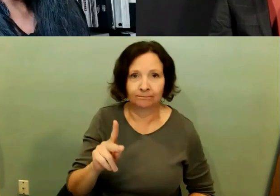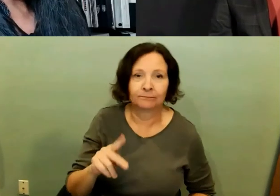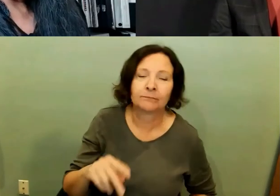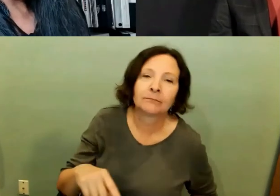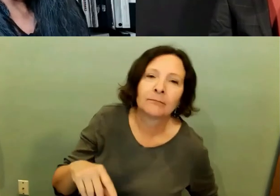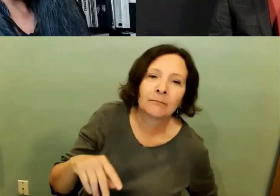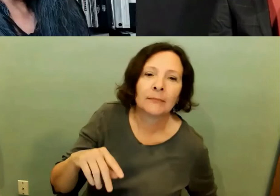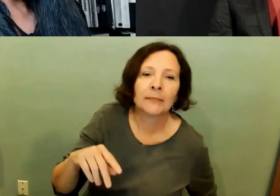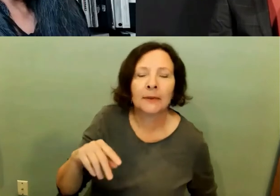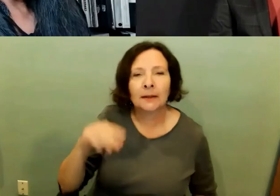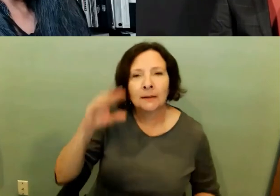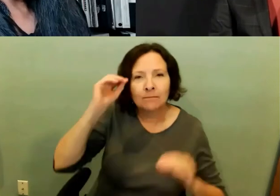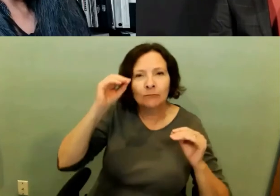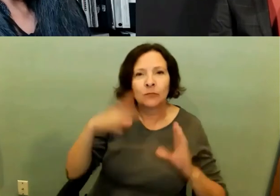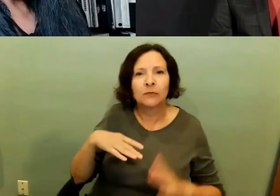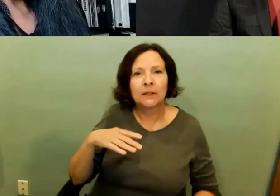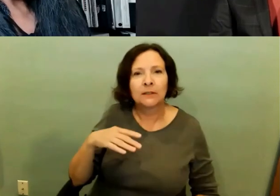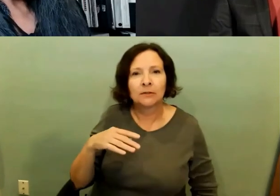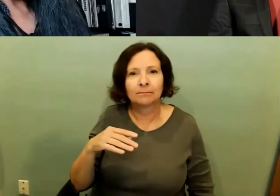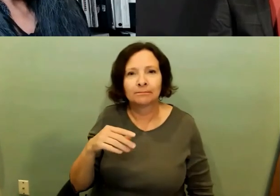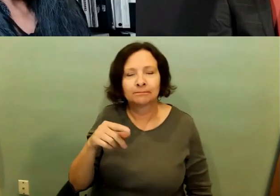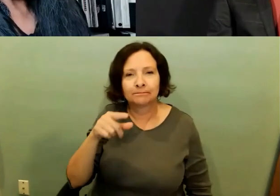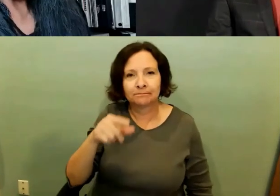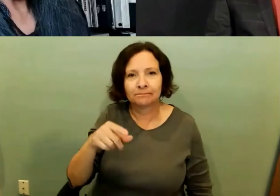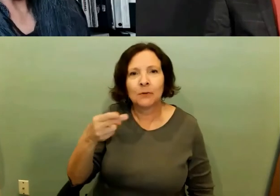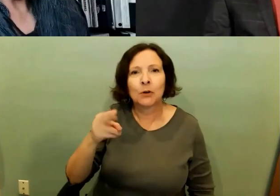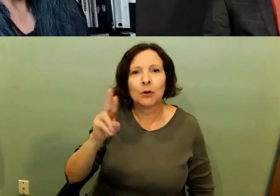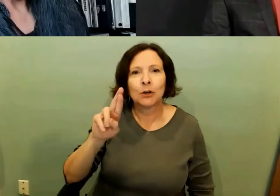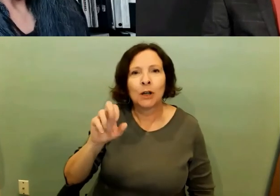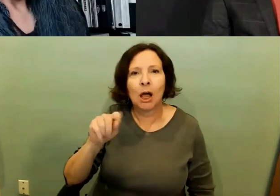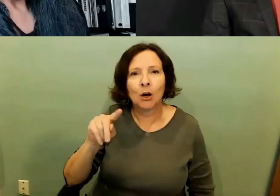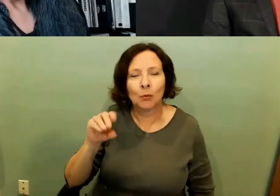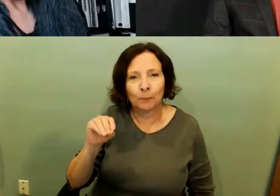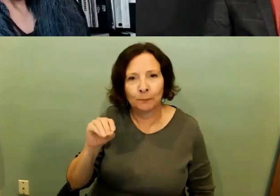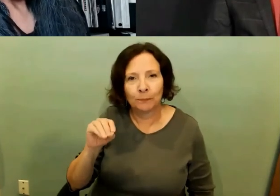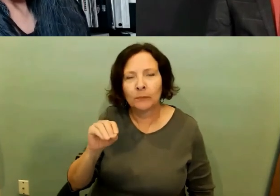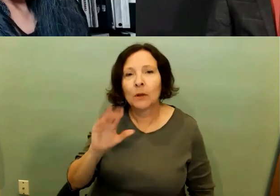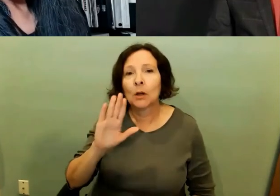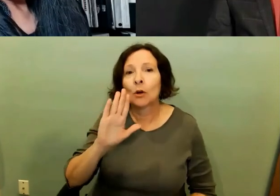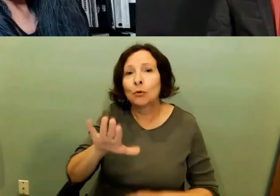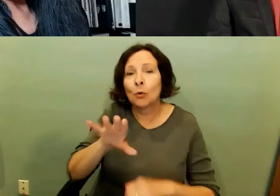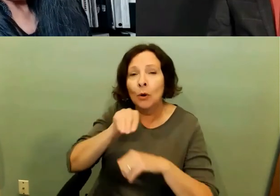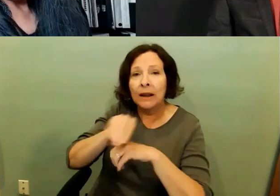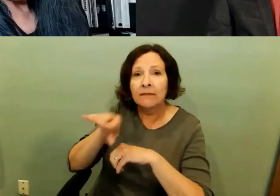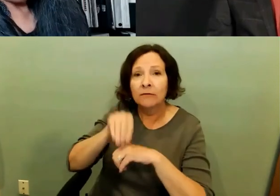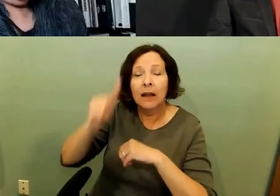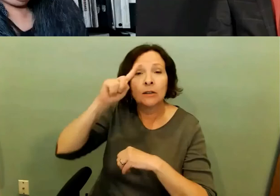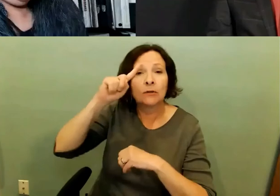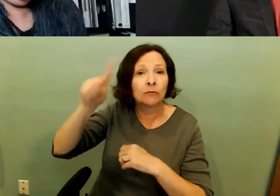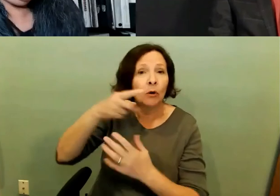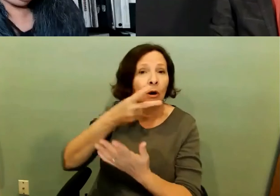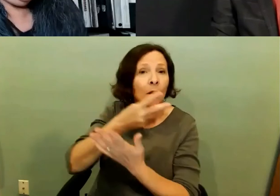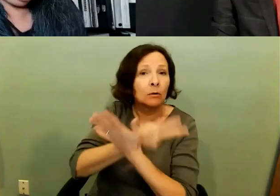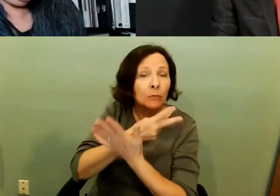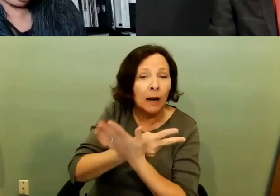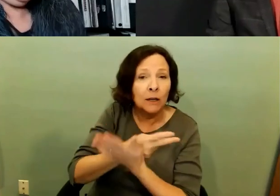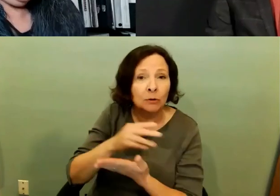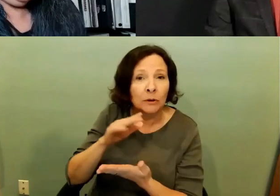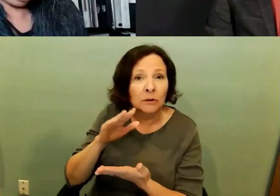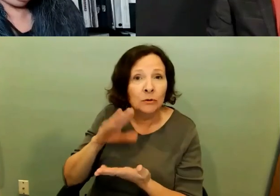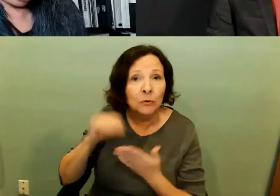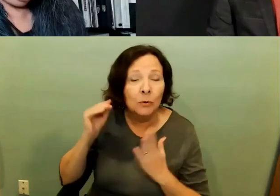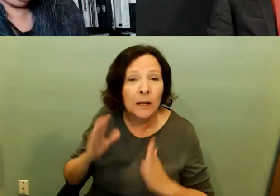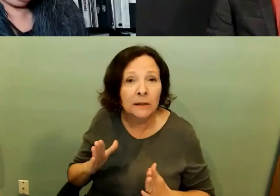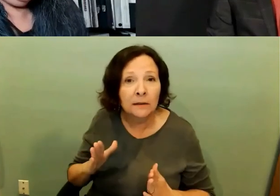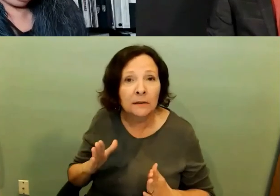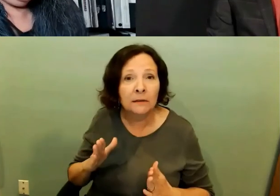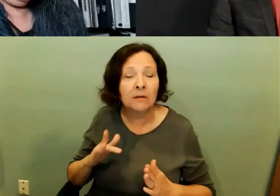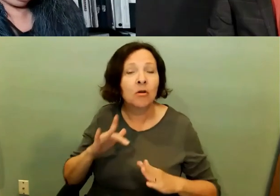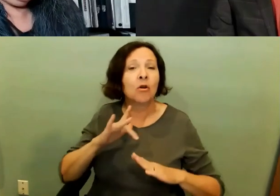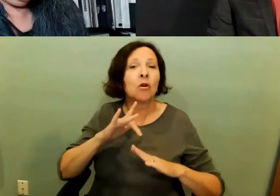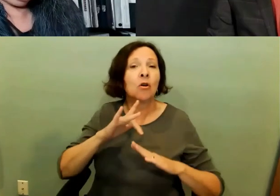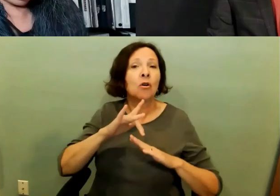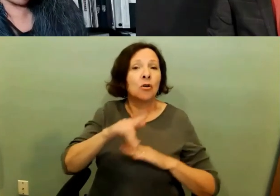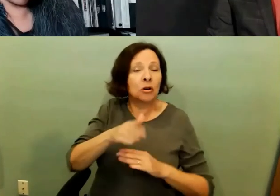What advice can you give to graduate students and career scholars particularly